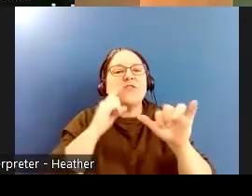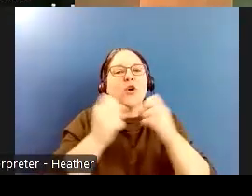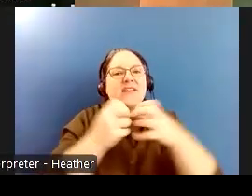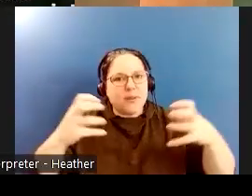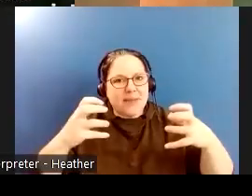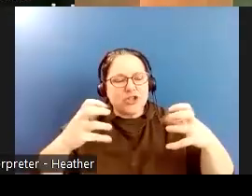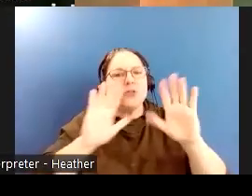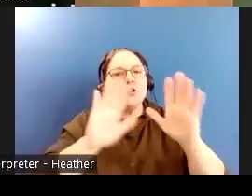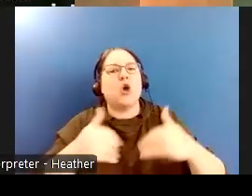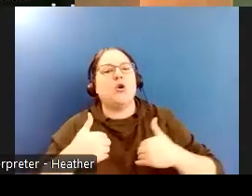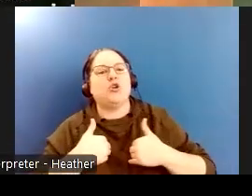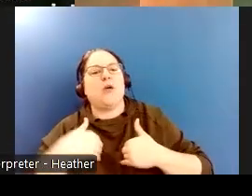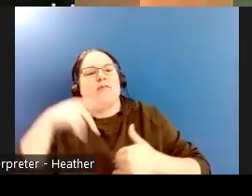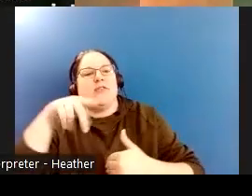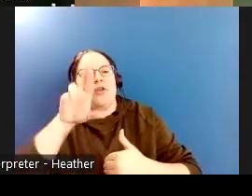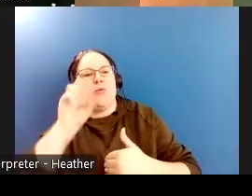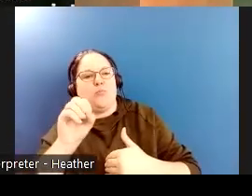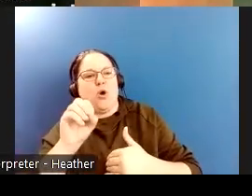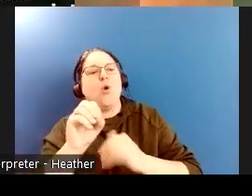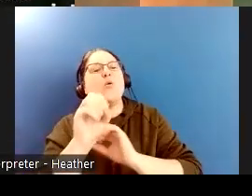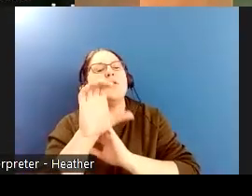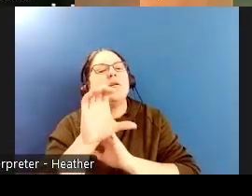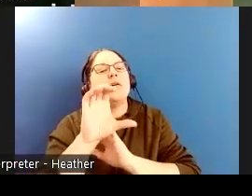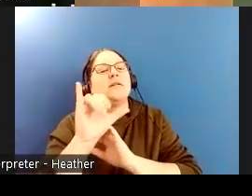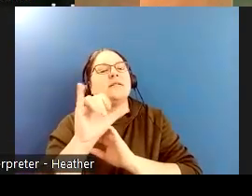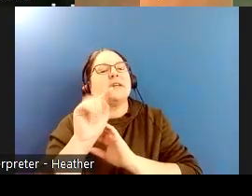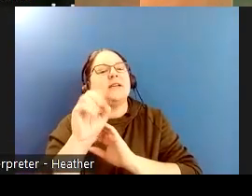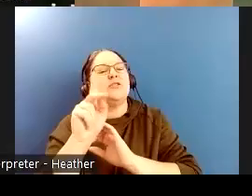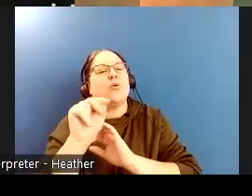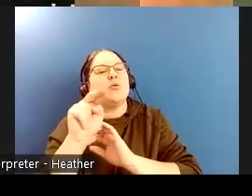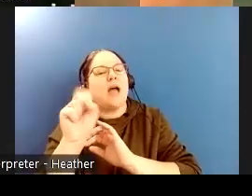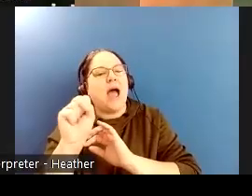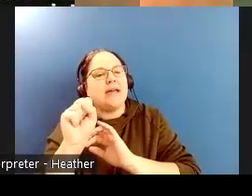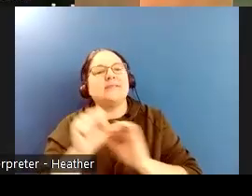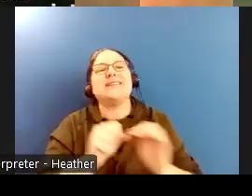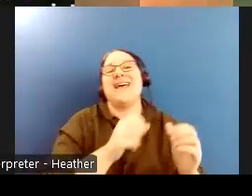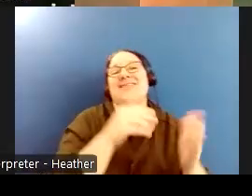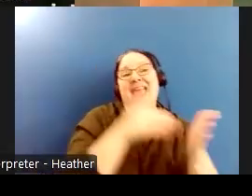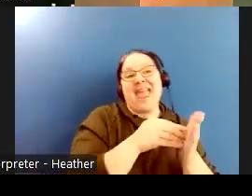you know, pro-inflammatory cytoines, the the the anti-inflammatory cytoines do their thing,